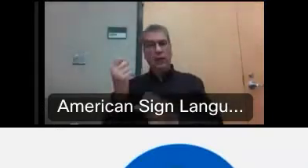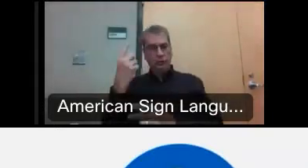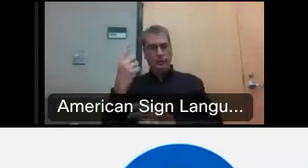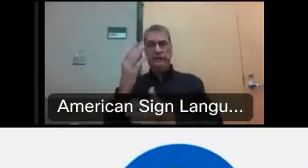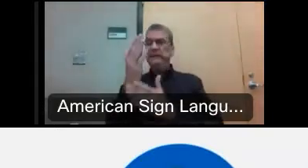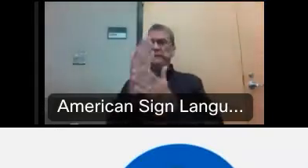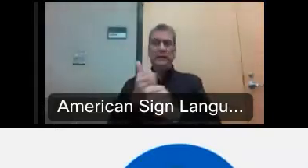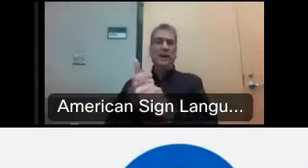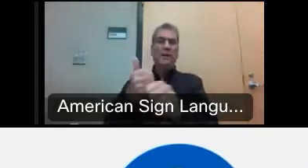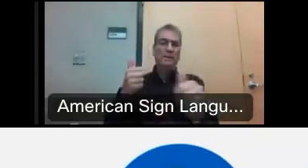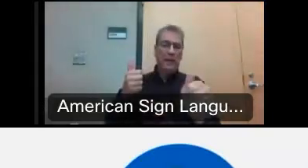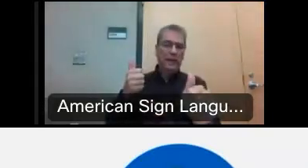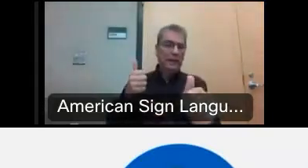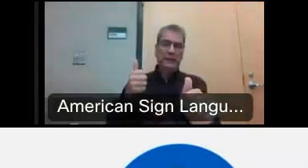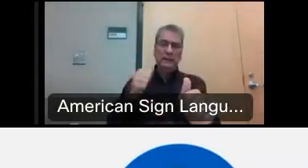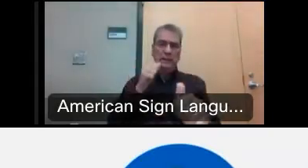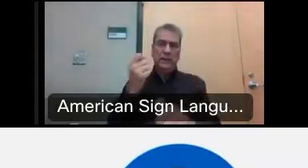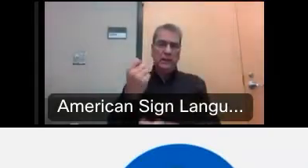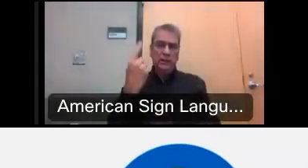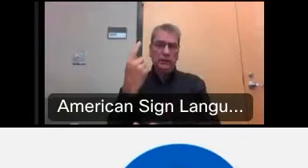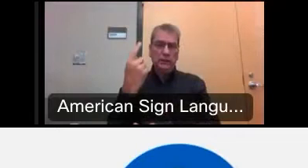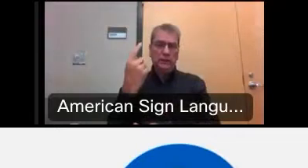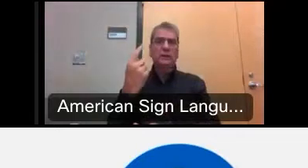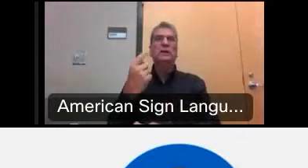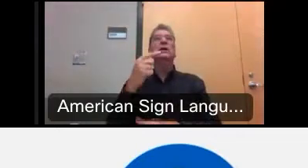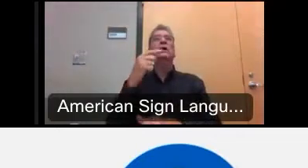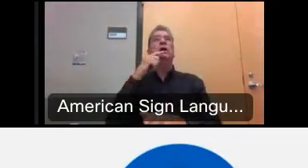but you can see there that total number of fatalities. That is quite a remarkable number